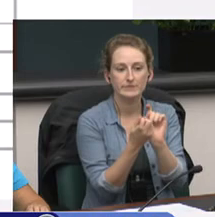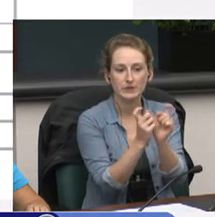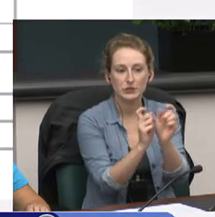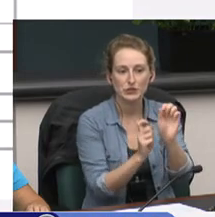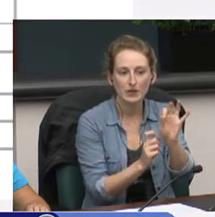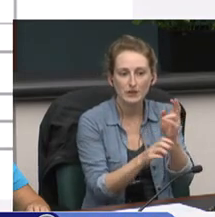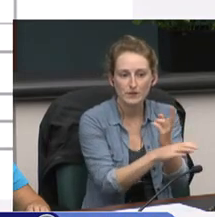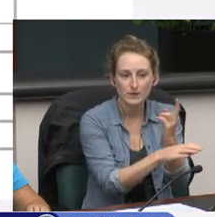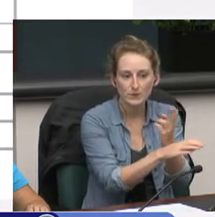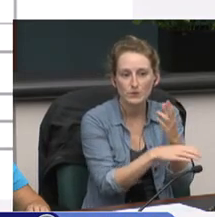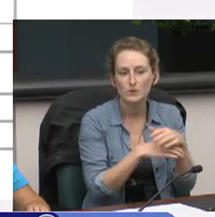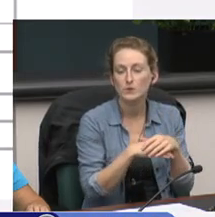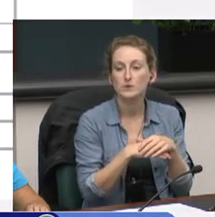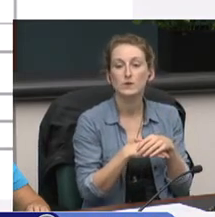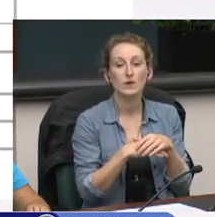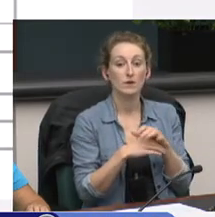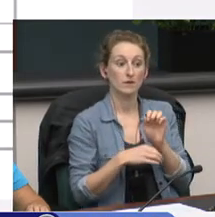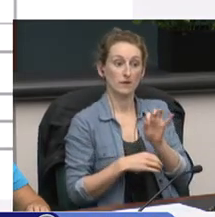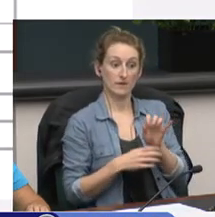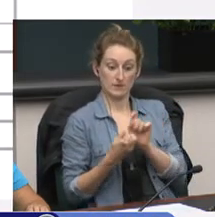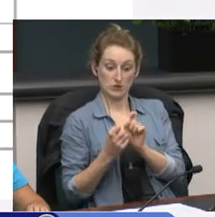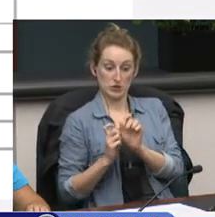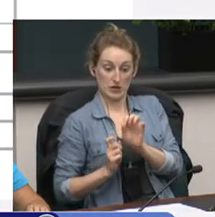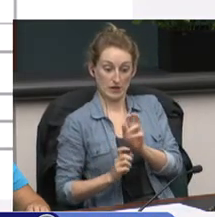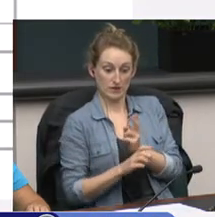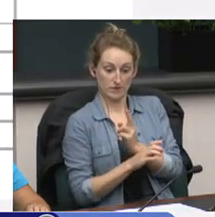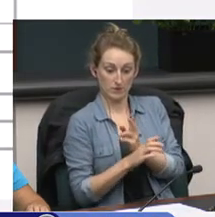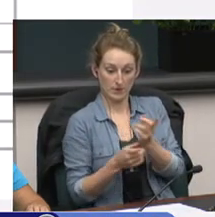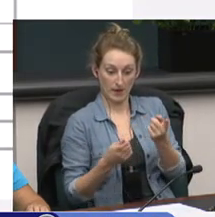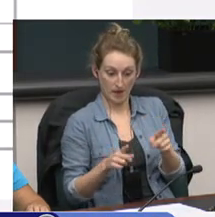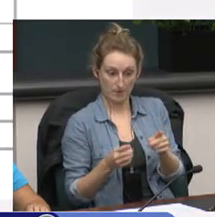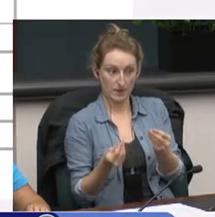of change abuse happens on a site you can see which development standards on